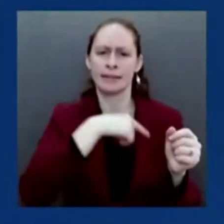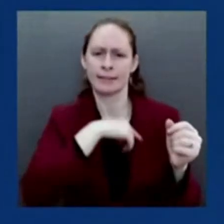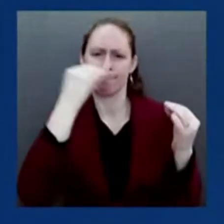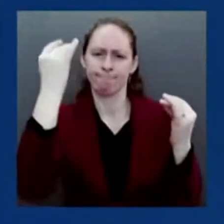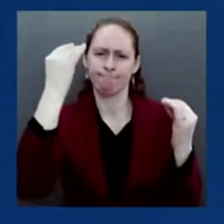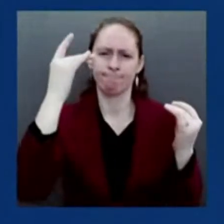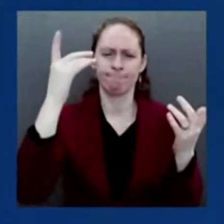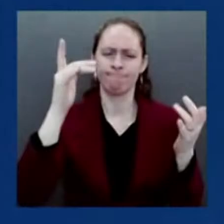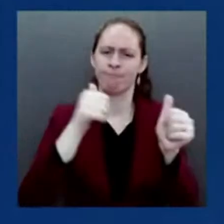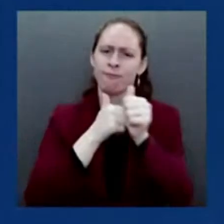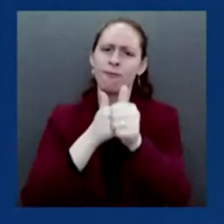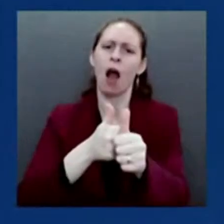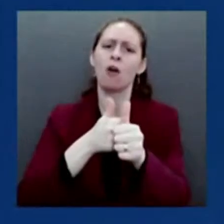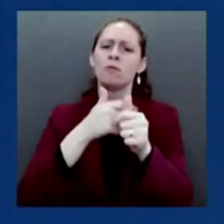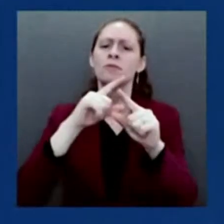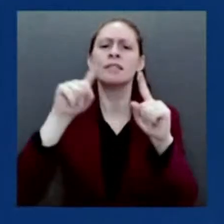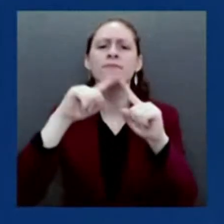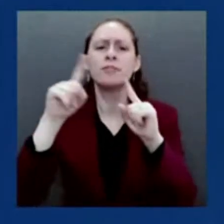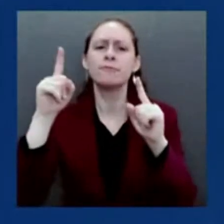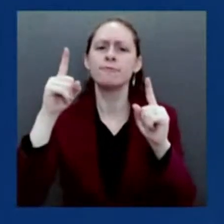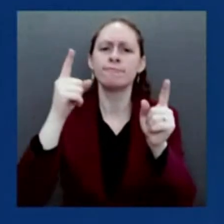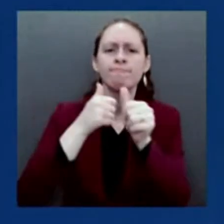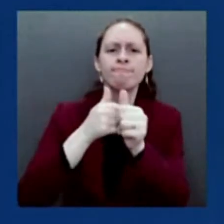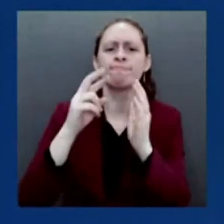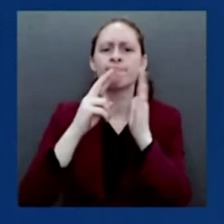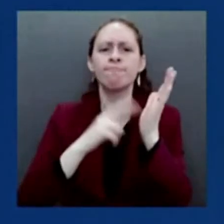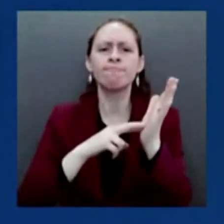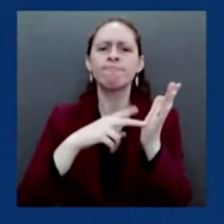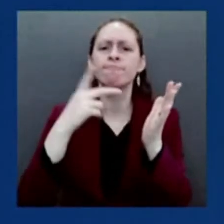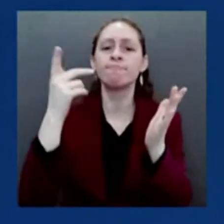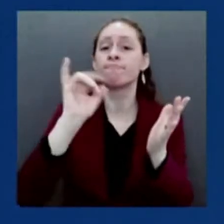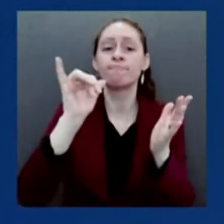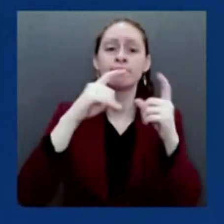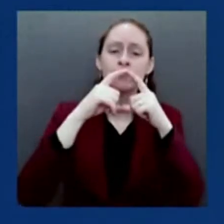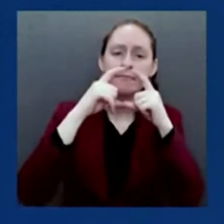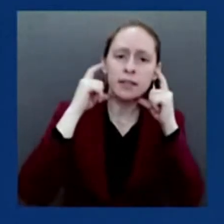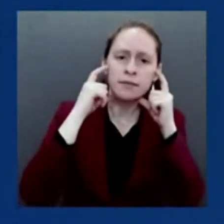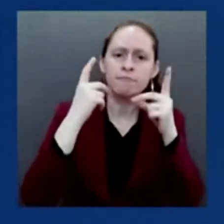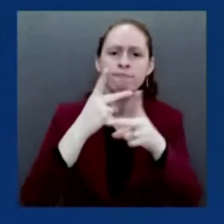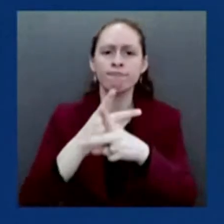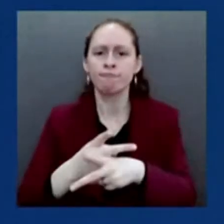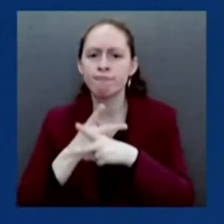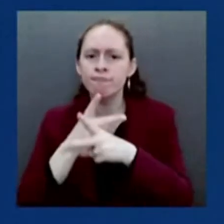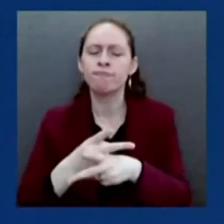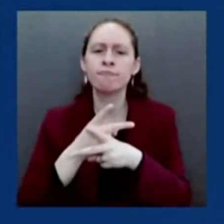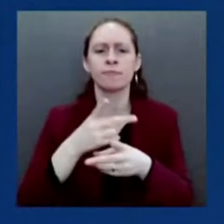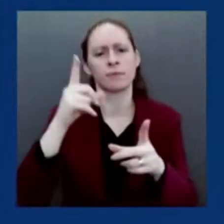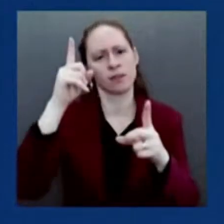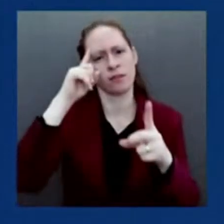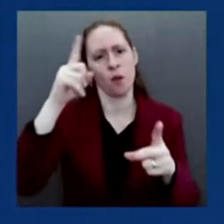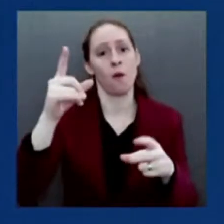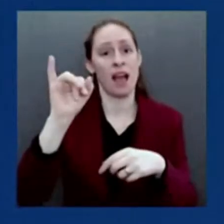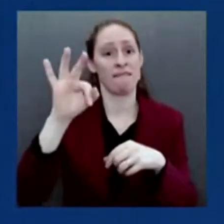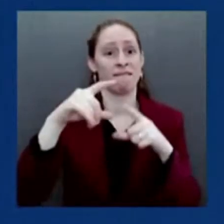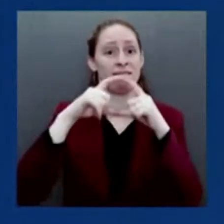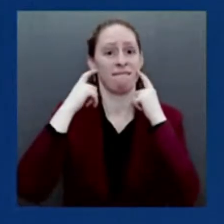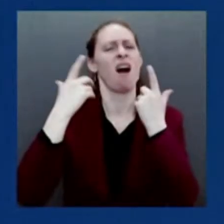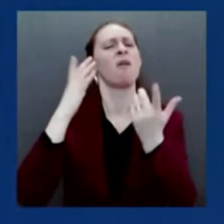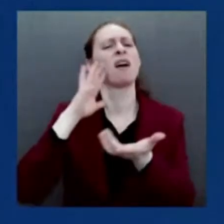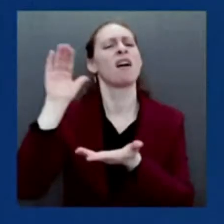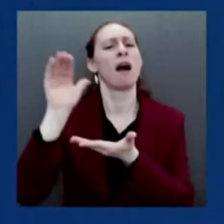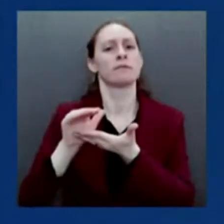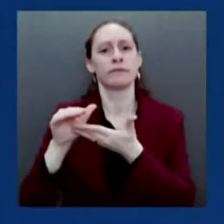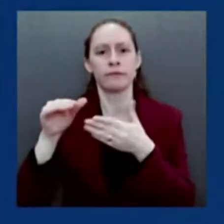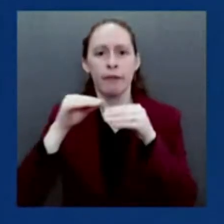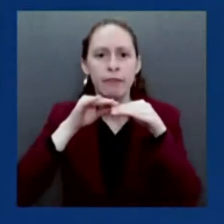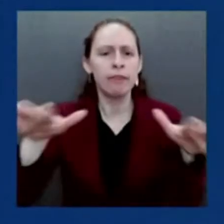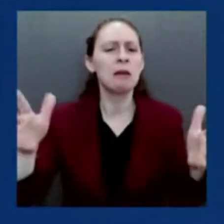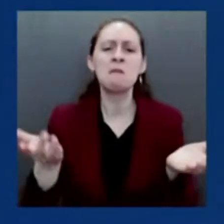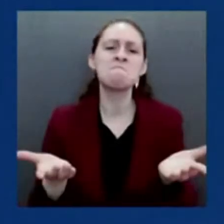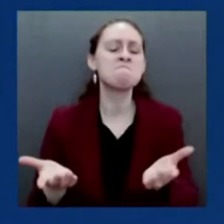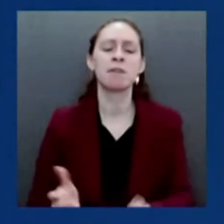OF THOSE MITIGATION STRATEGIES.